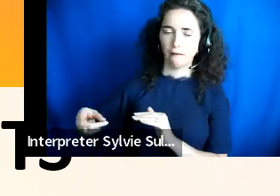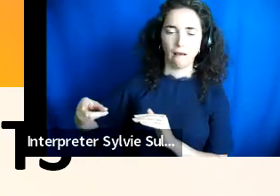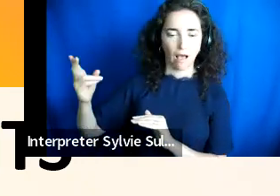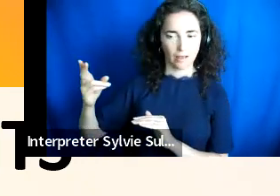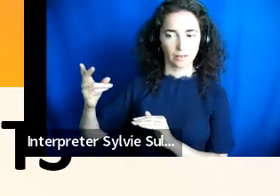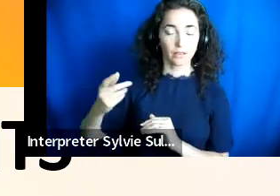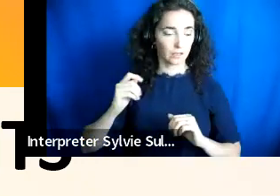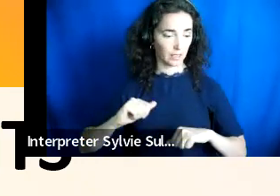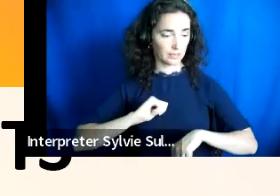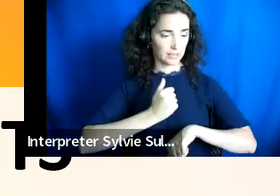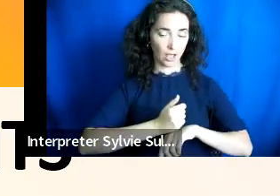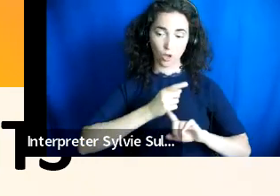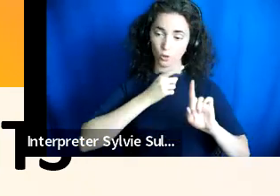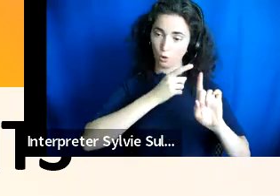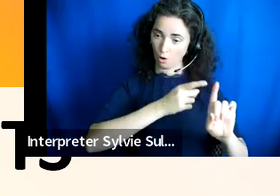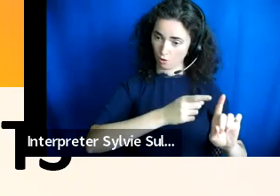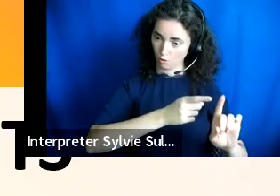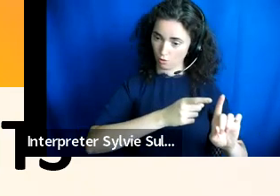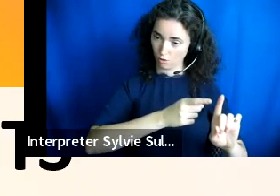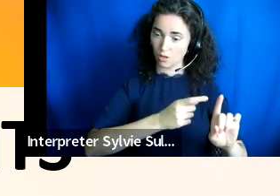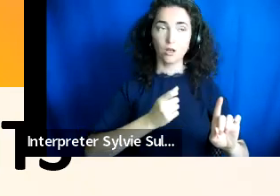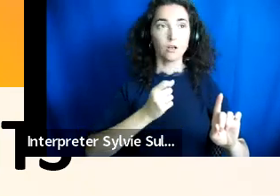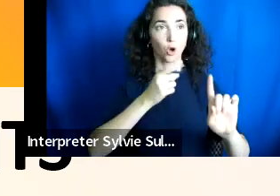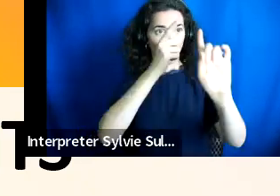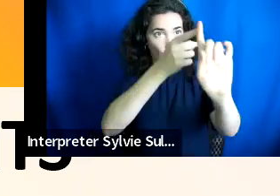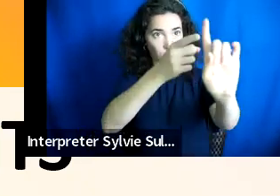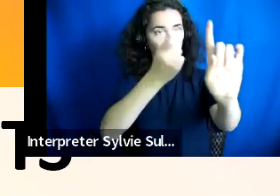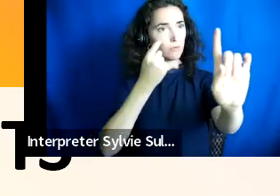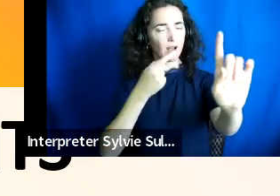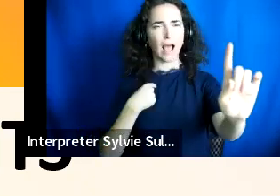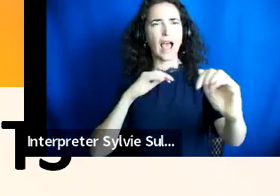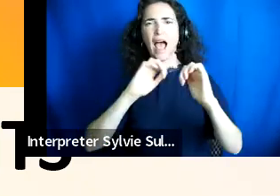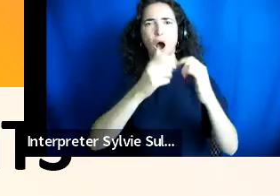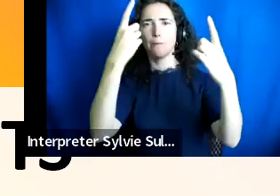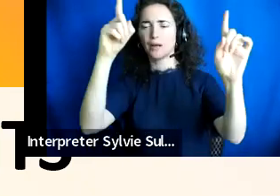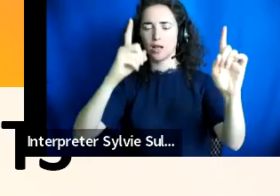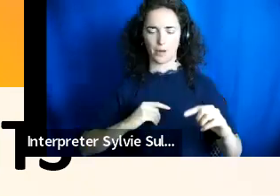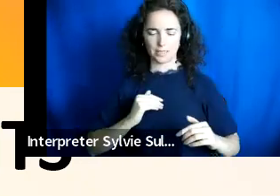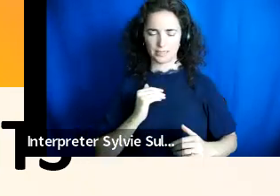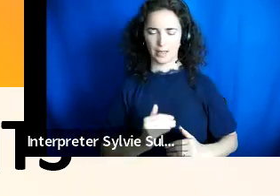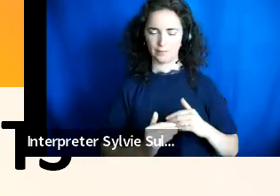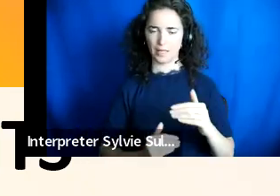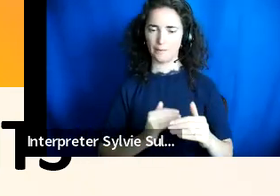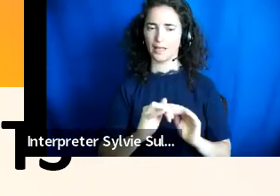But you have to determine your steps in order to get to that goal, and everyone's goals are different.